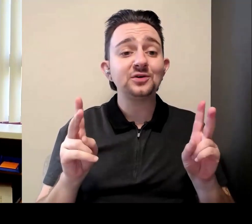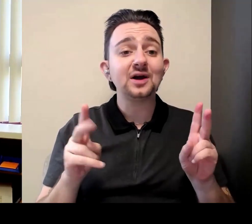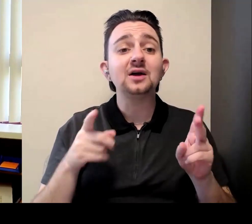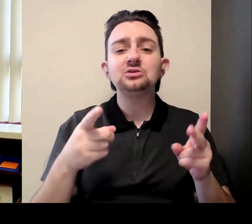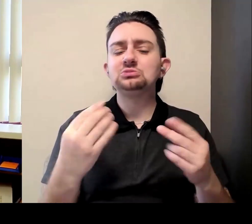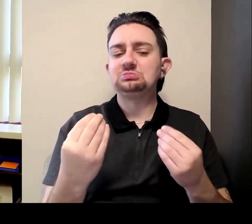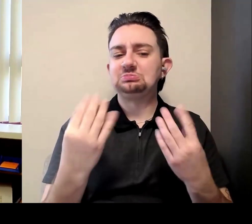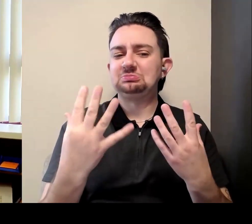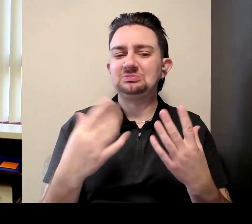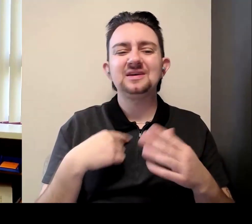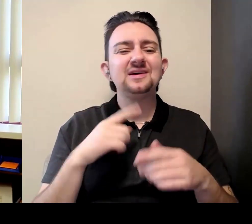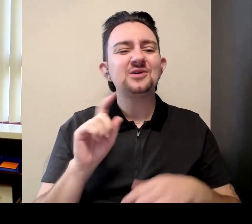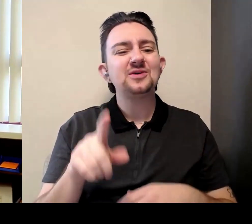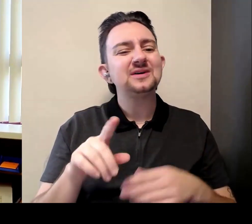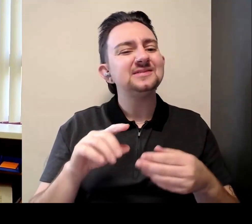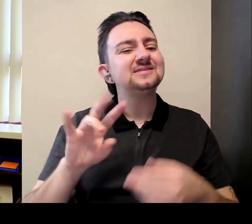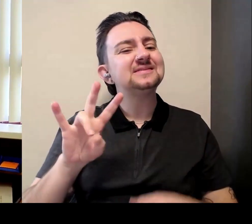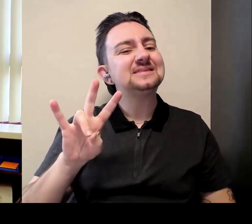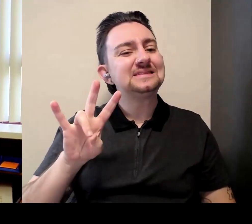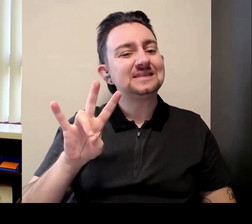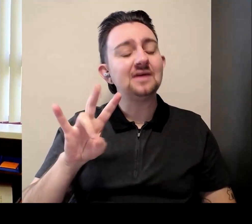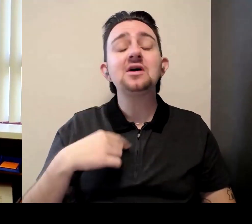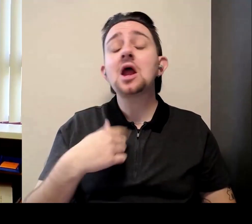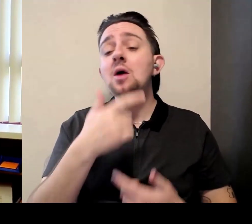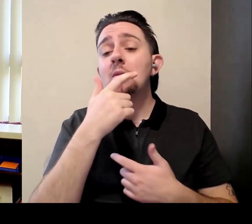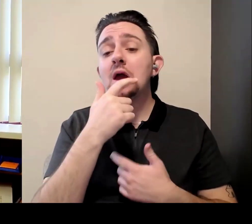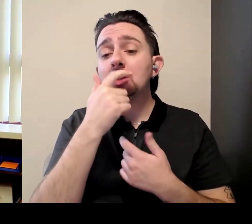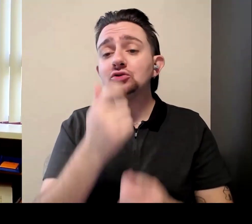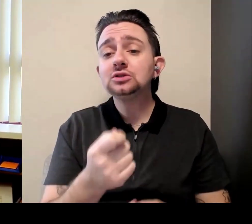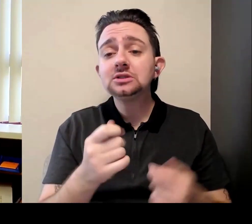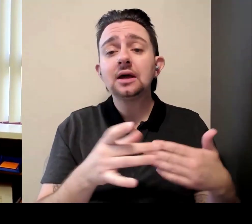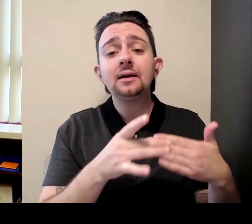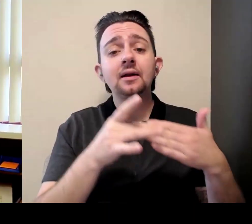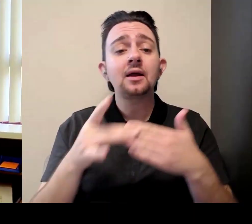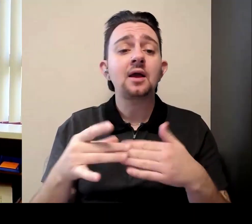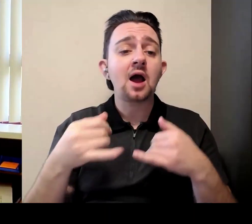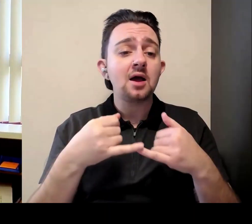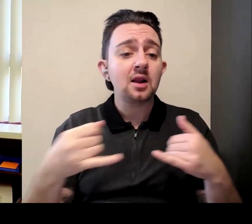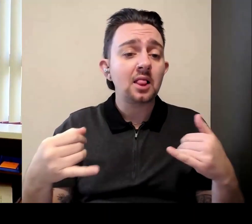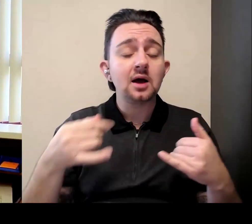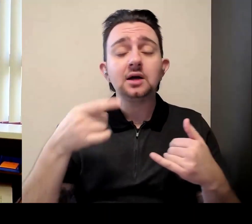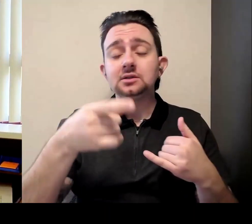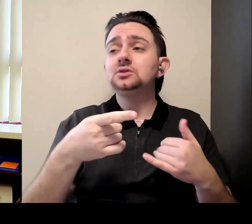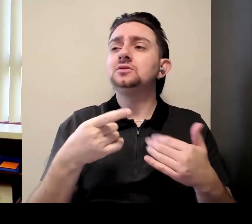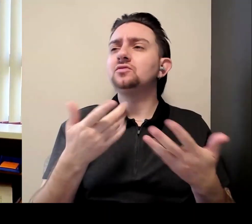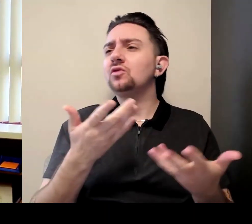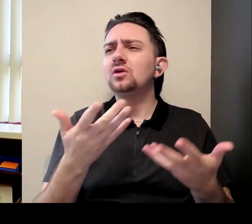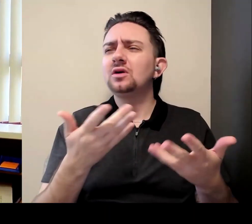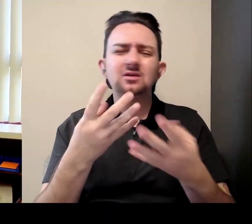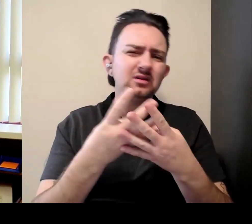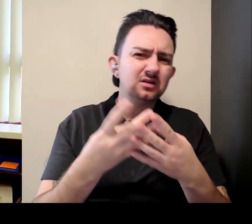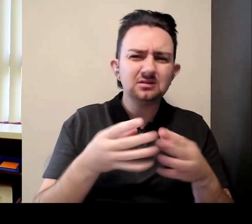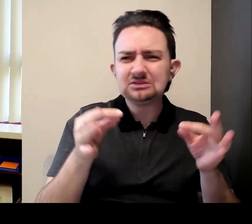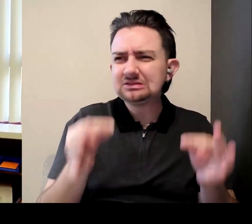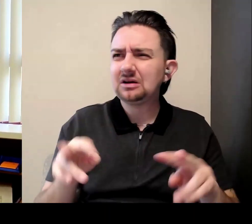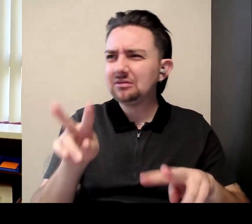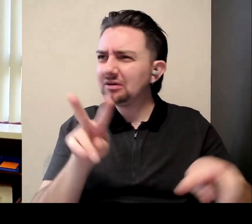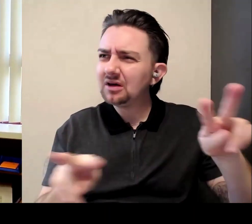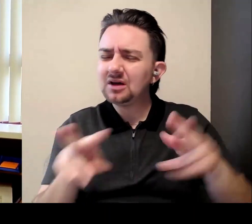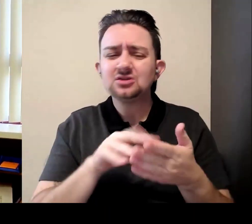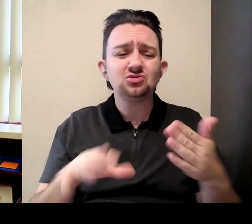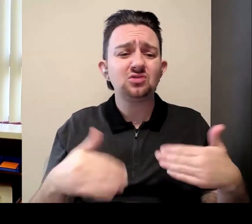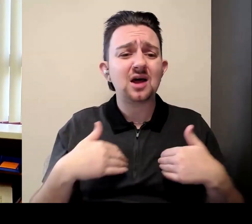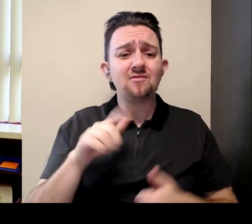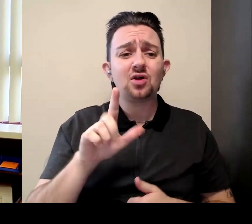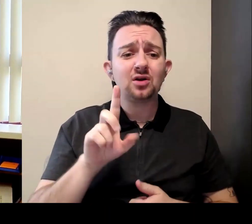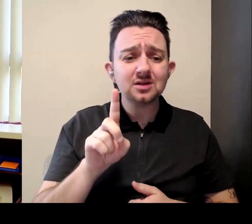I am interested in guidelines that can help differentiate between whether a student has learning disabilities or a lack of concepts due to being a blind or visually impaired learner.